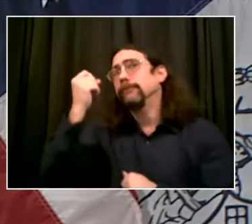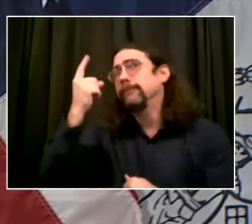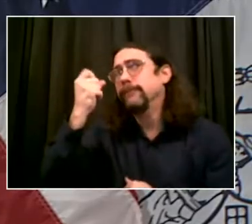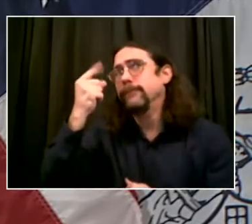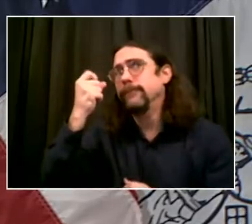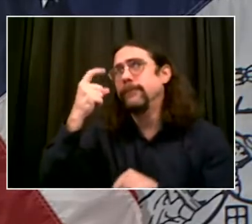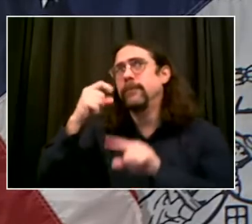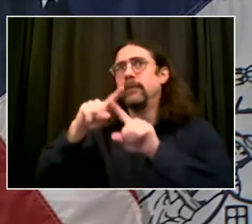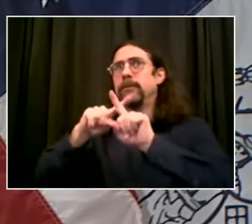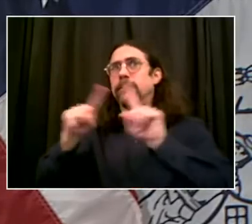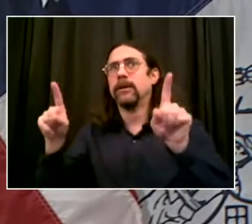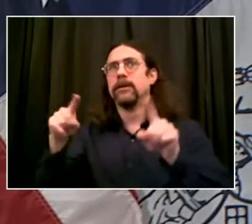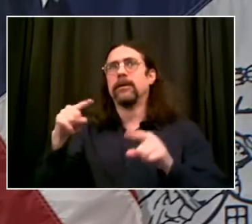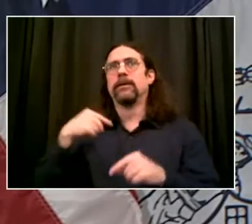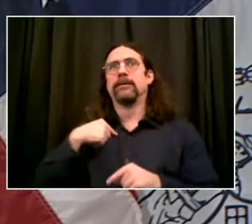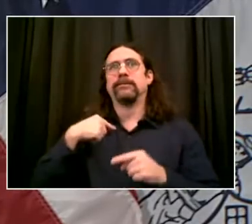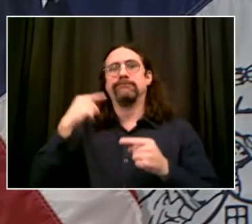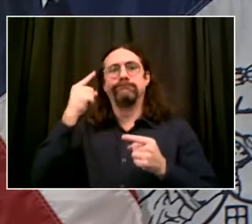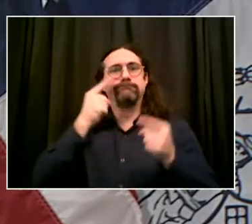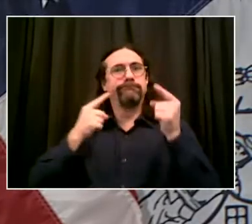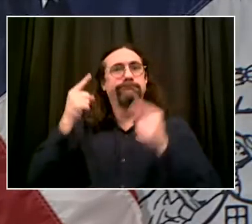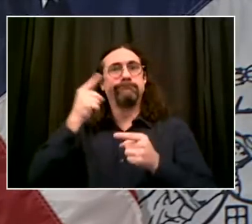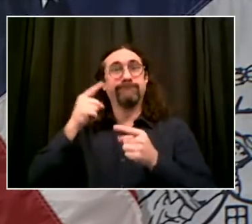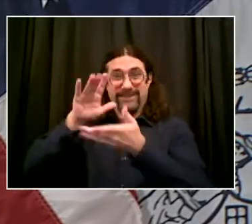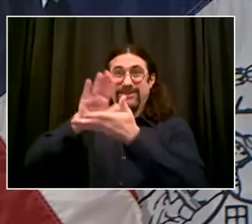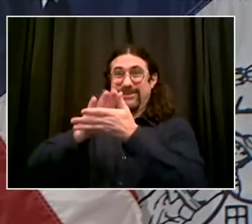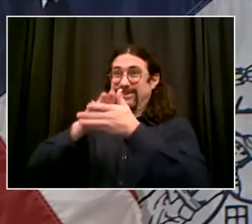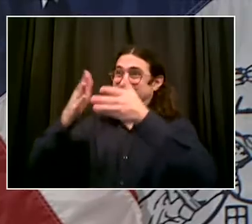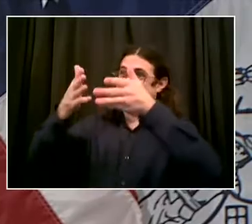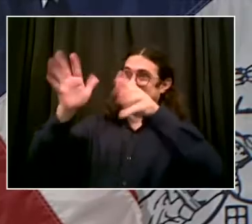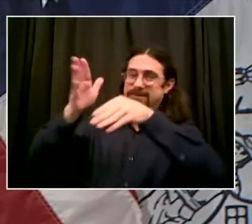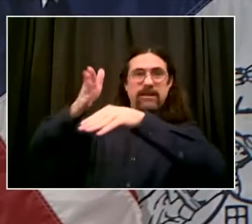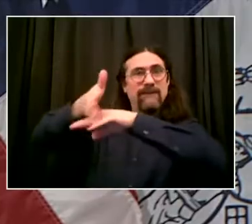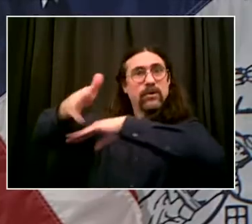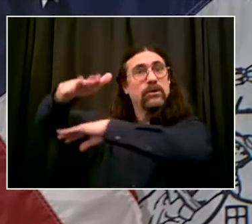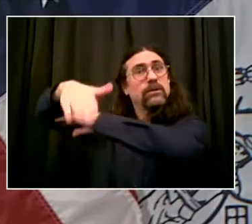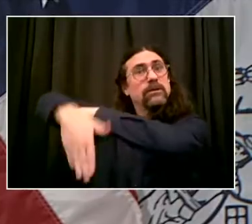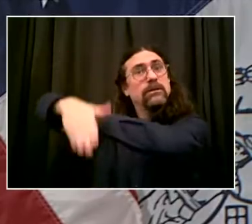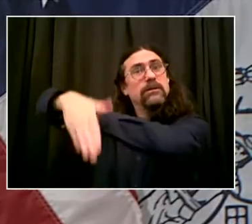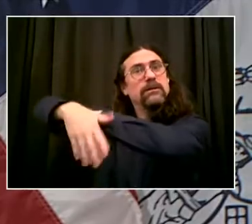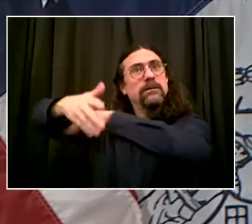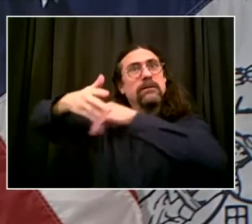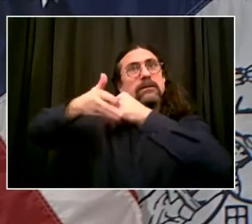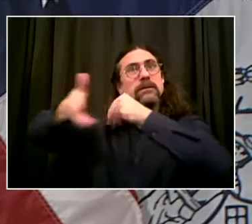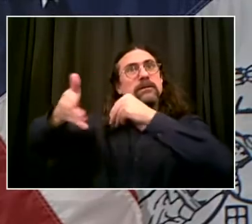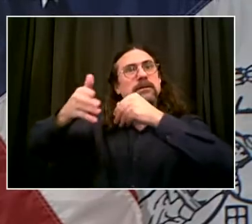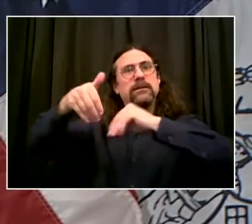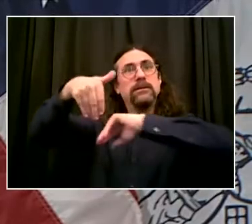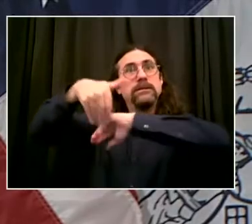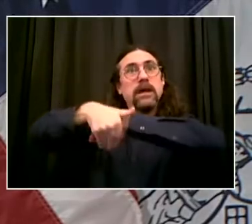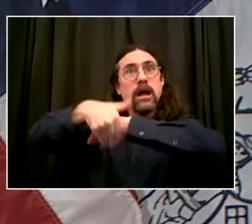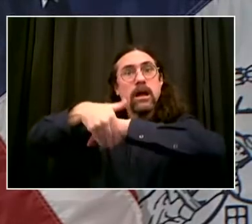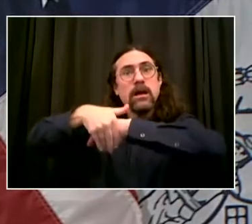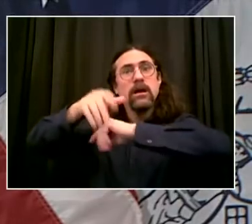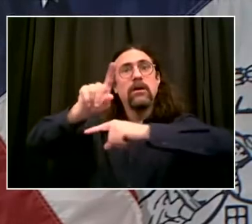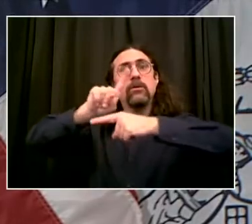THE POWER OF WHAT A CLASSROOM TEACHER DOES AND THE ABILITY TO REACH KIDS IN THE E UHORRS THOSE KIDS ARE WITH ETHM, THEN WHAT PHAPEPES NTHE RERETS OF THE DAY AND